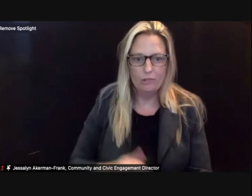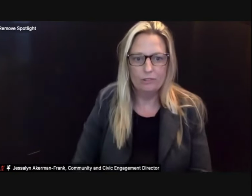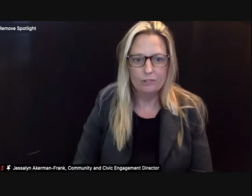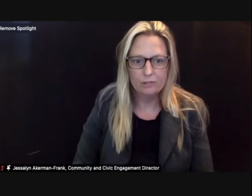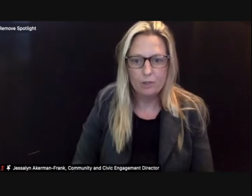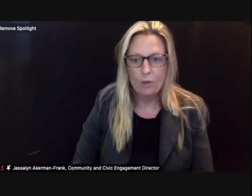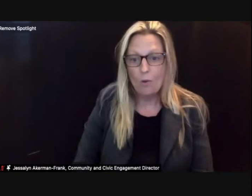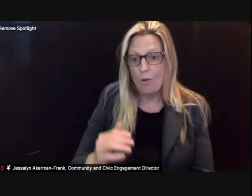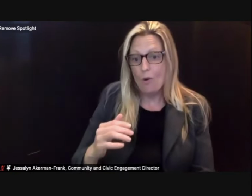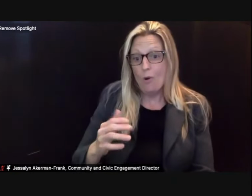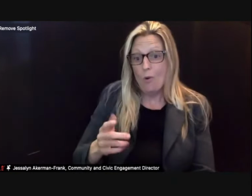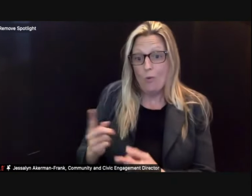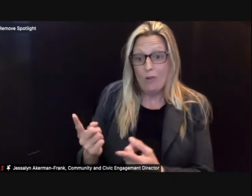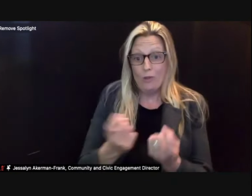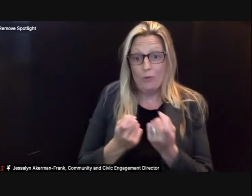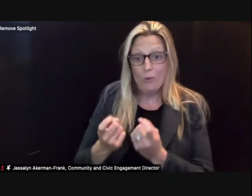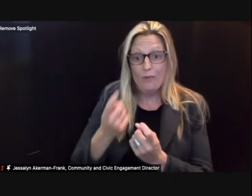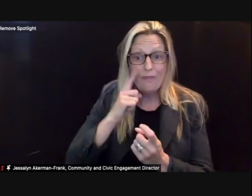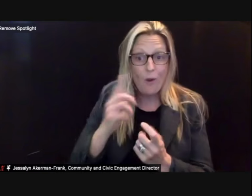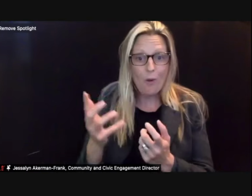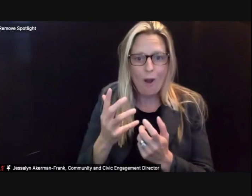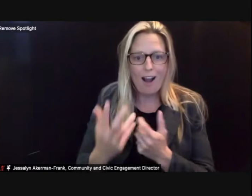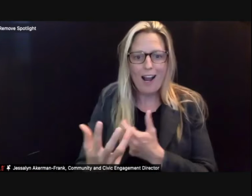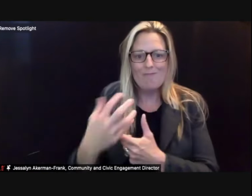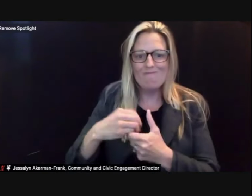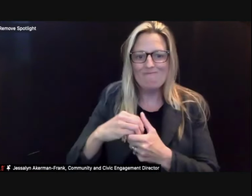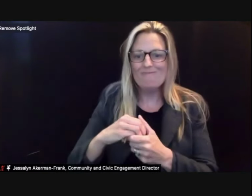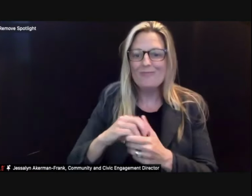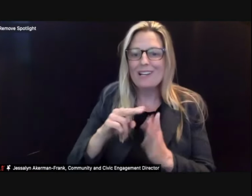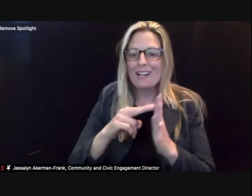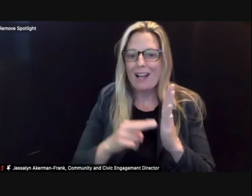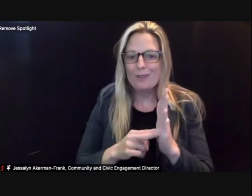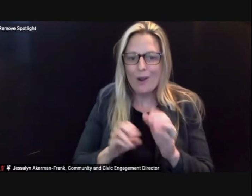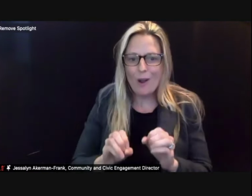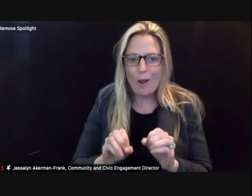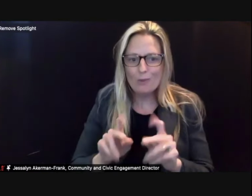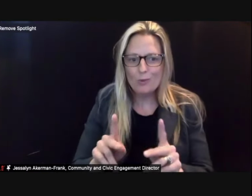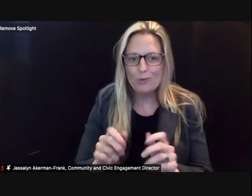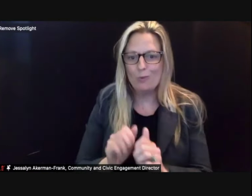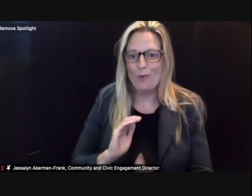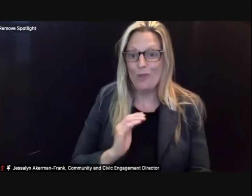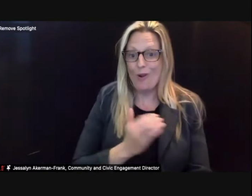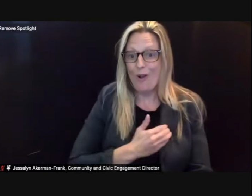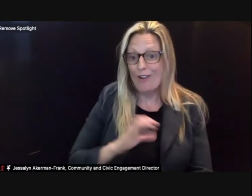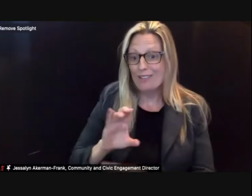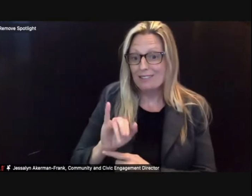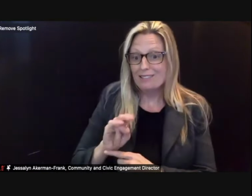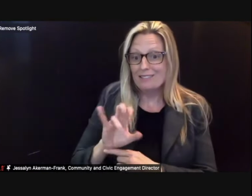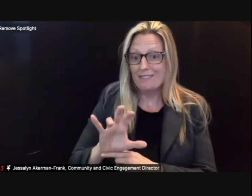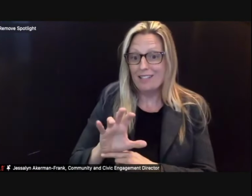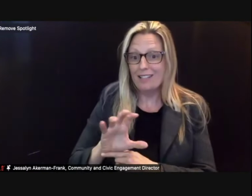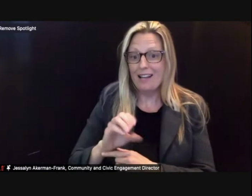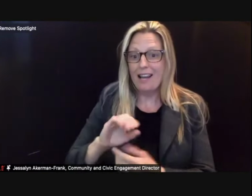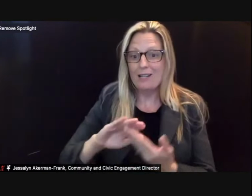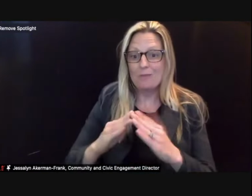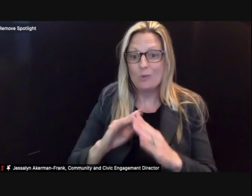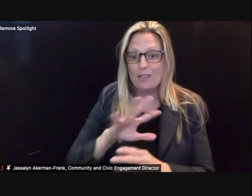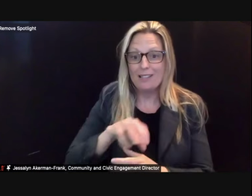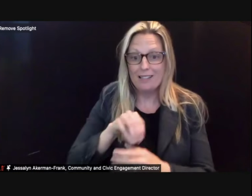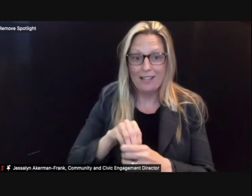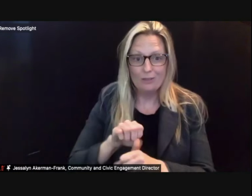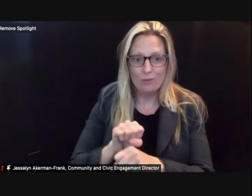and Hard of Hearing members for contractor opportunities with our Civic and Community